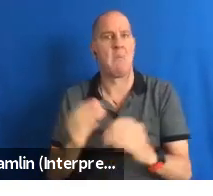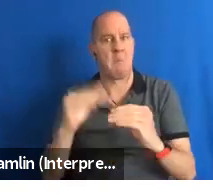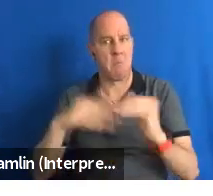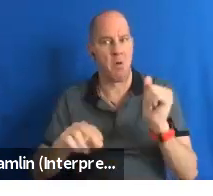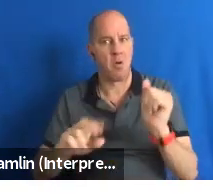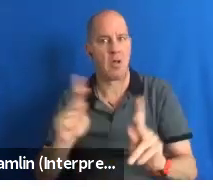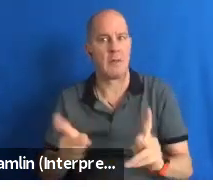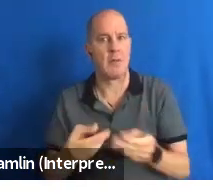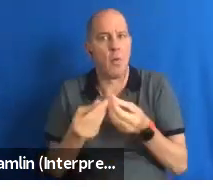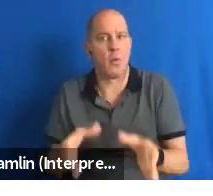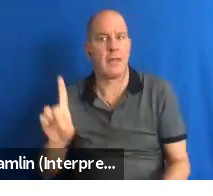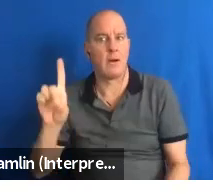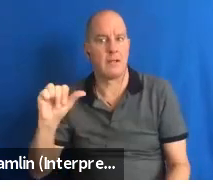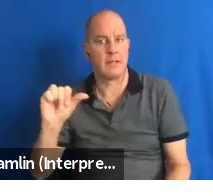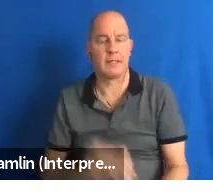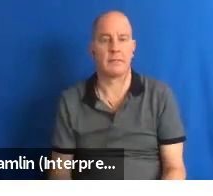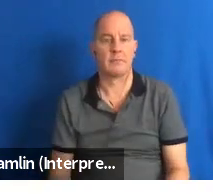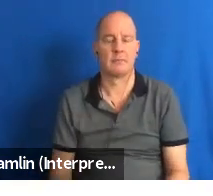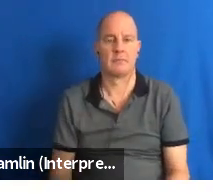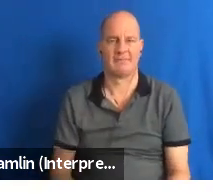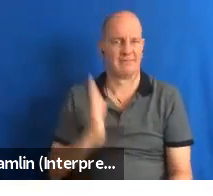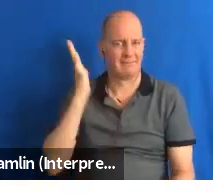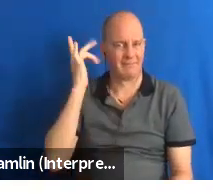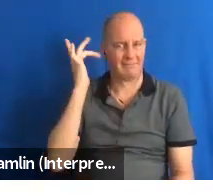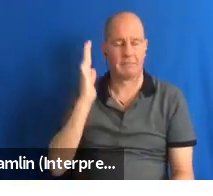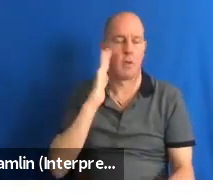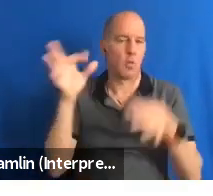and I wanted to go through a little bit of the reason behind that. So one thing was,